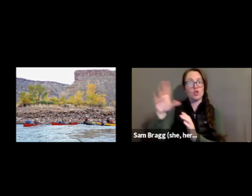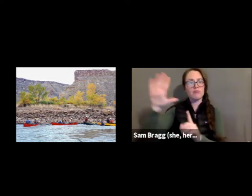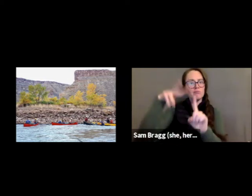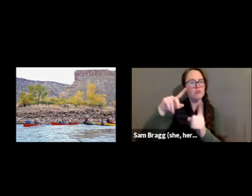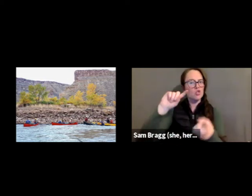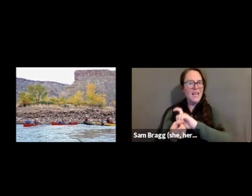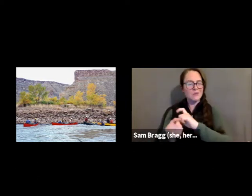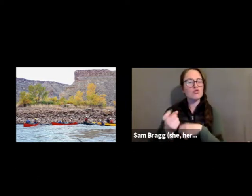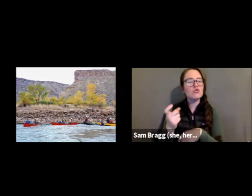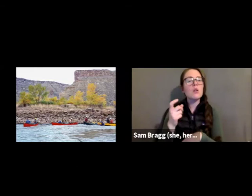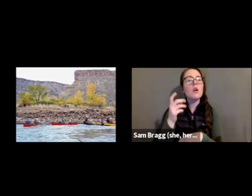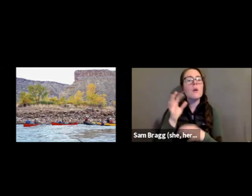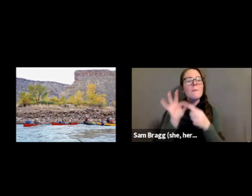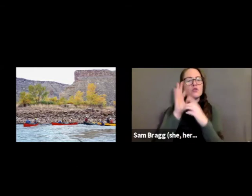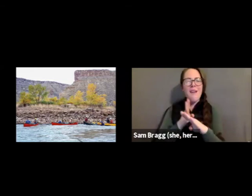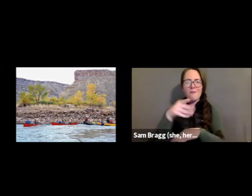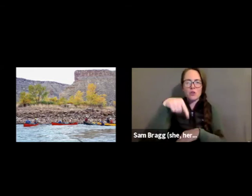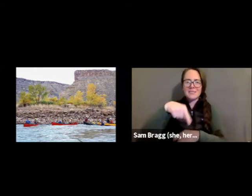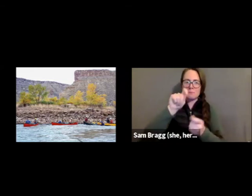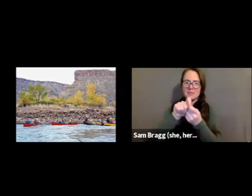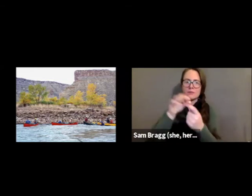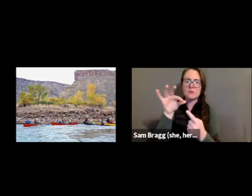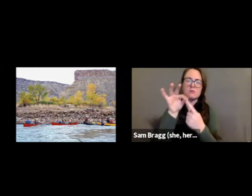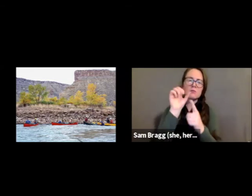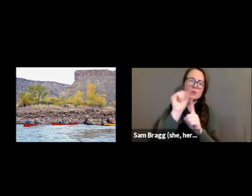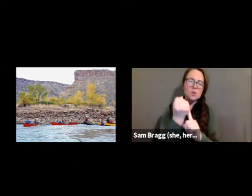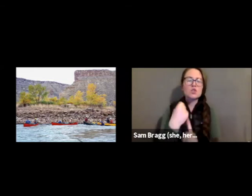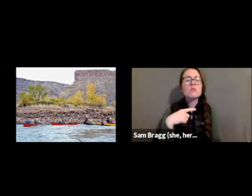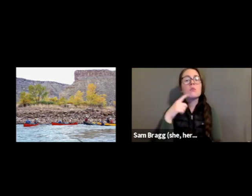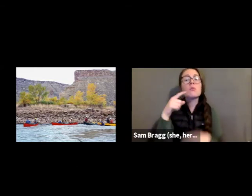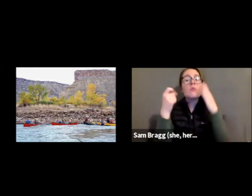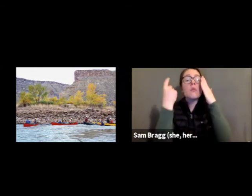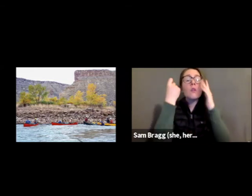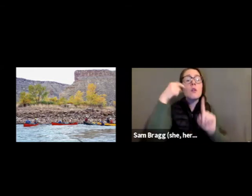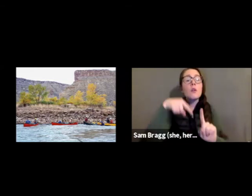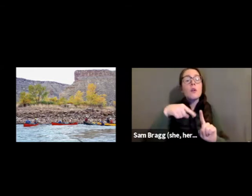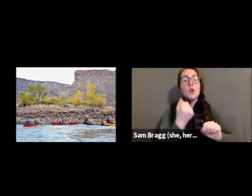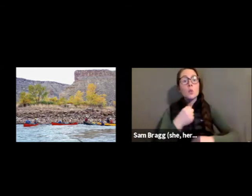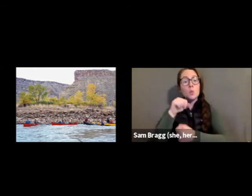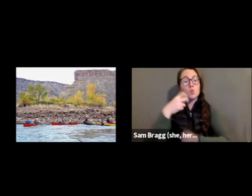this program and that instructor really said it changed her perspective and her understanding